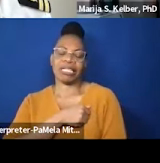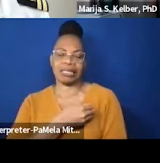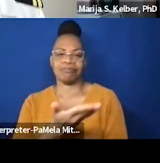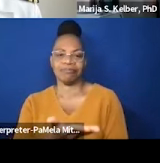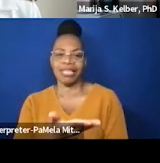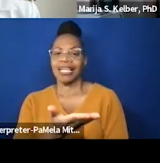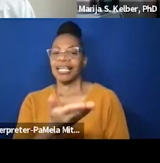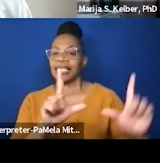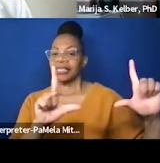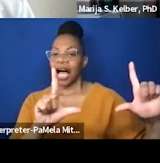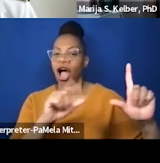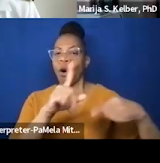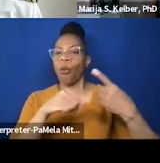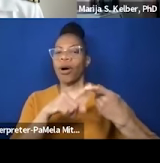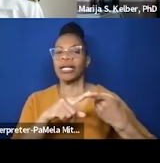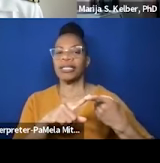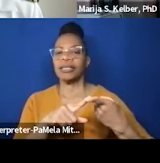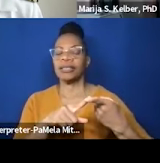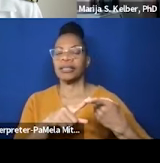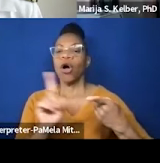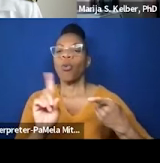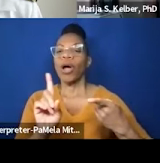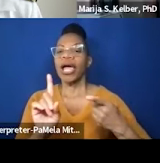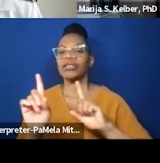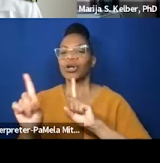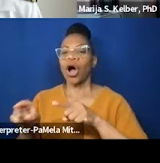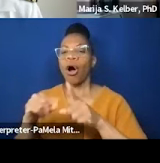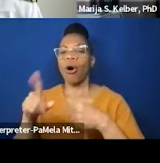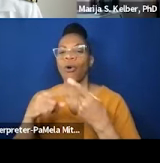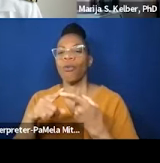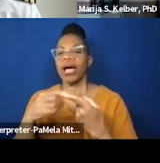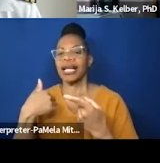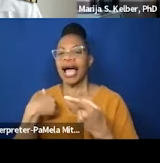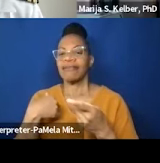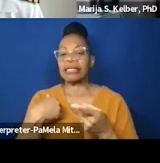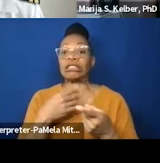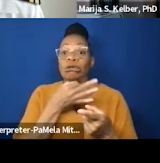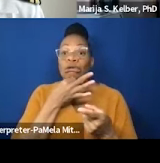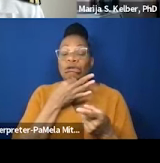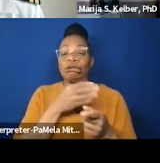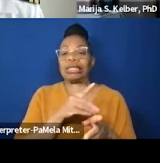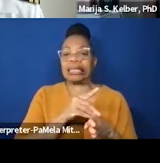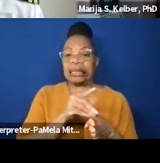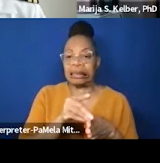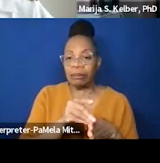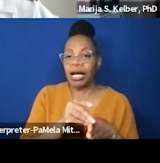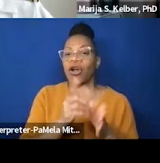This is Where to Turn When facing Disciplinary or Legal Actions: A Mental Health Resource Map for Service Members.